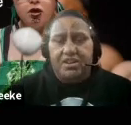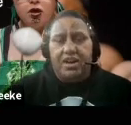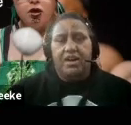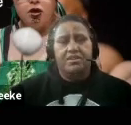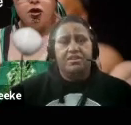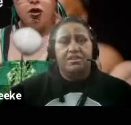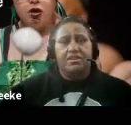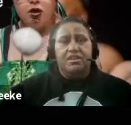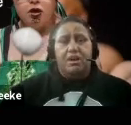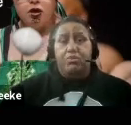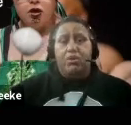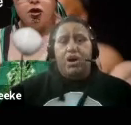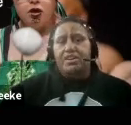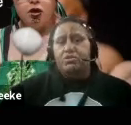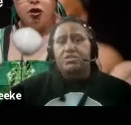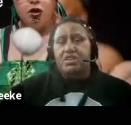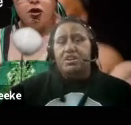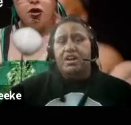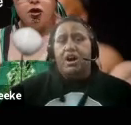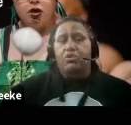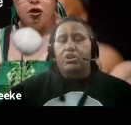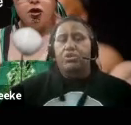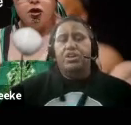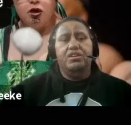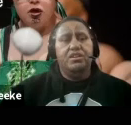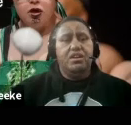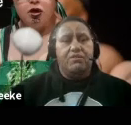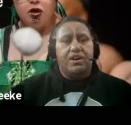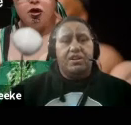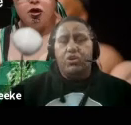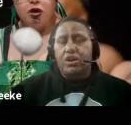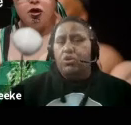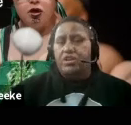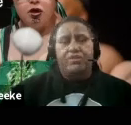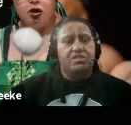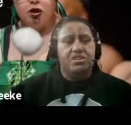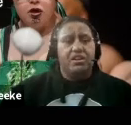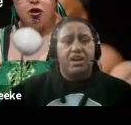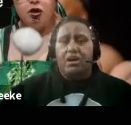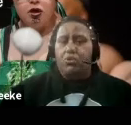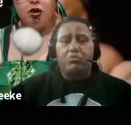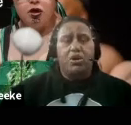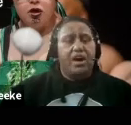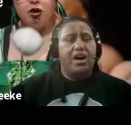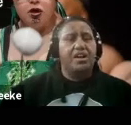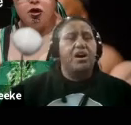i tēnei ao hurihuri, kia whakakikokiko, kia whakatinana i ngā moemoeā, i